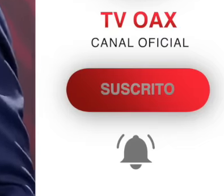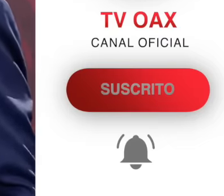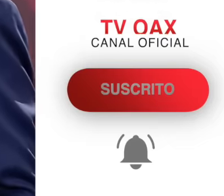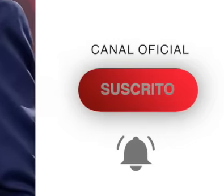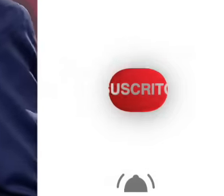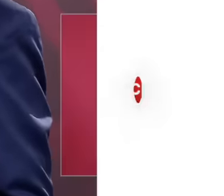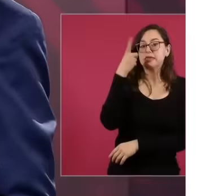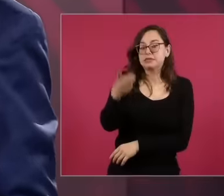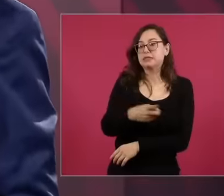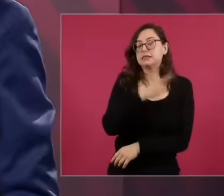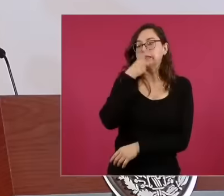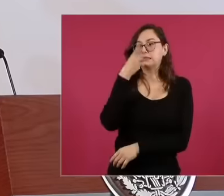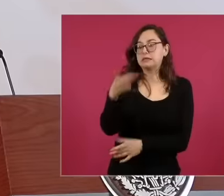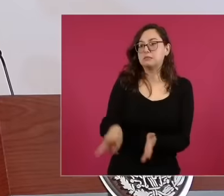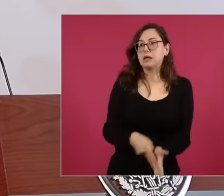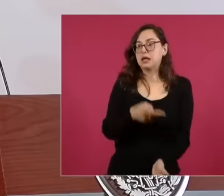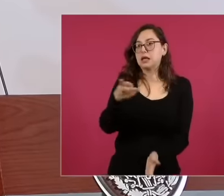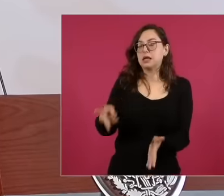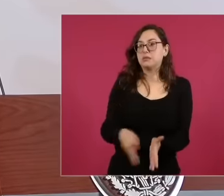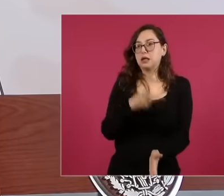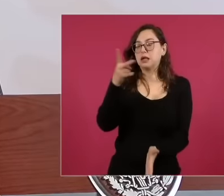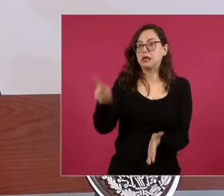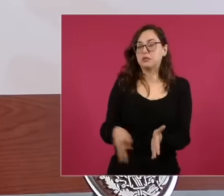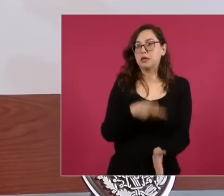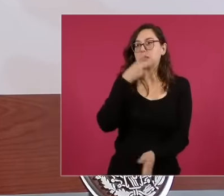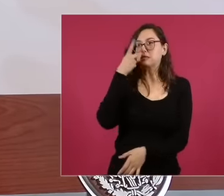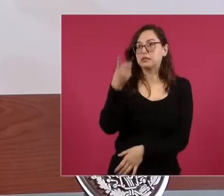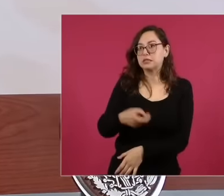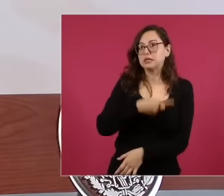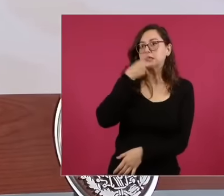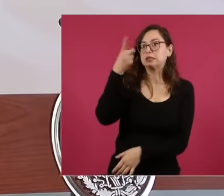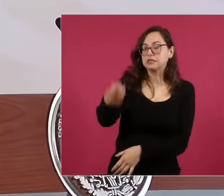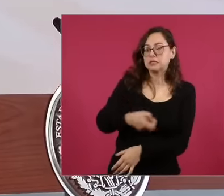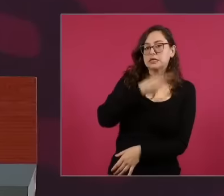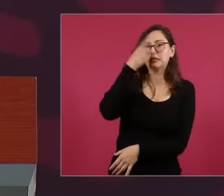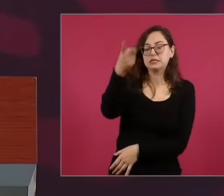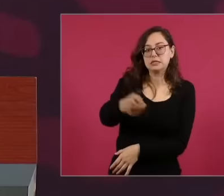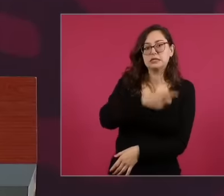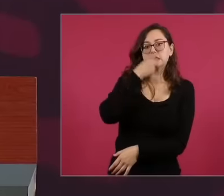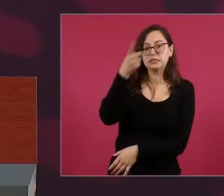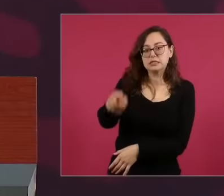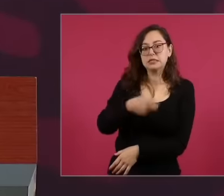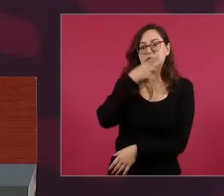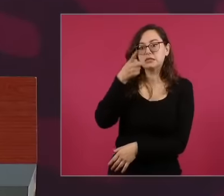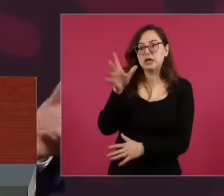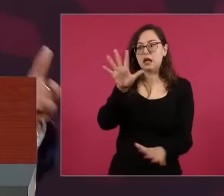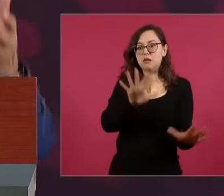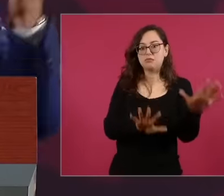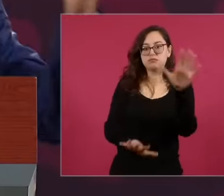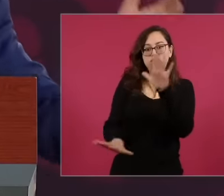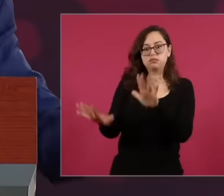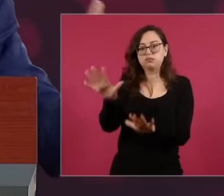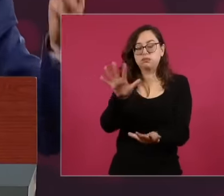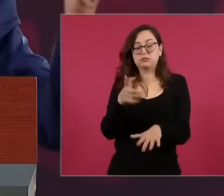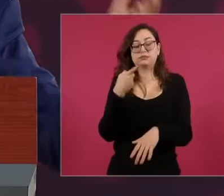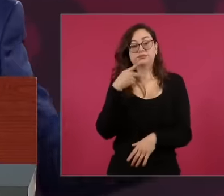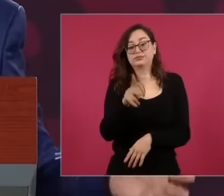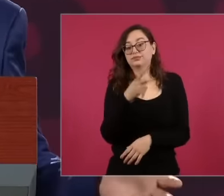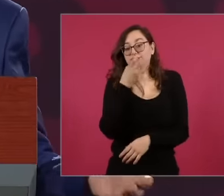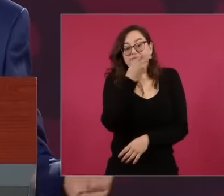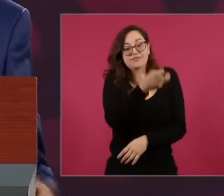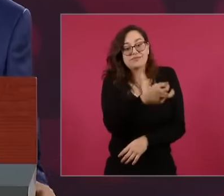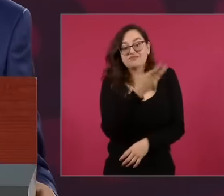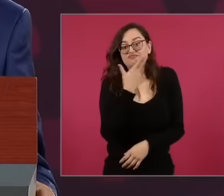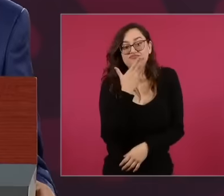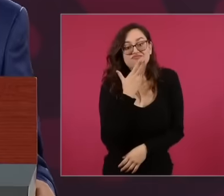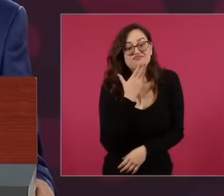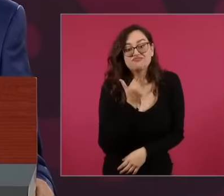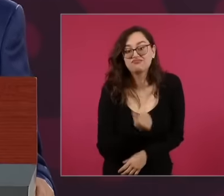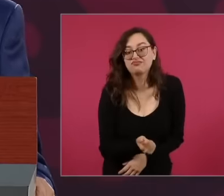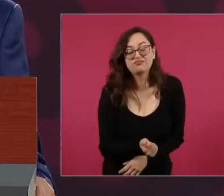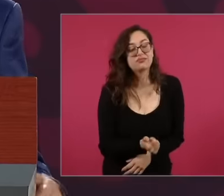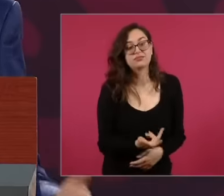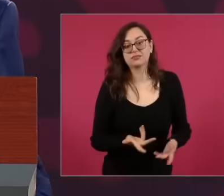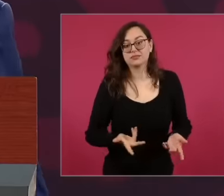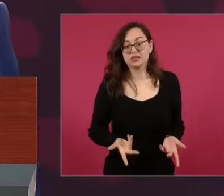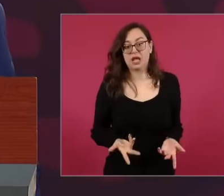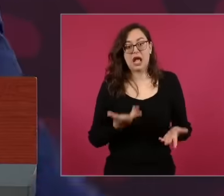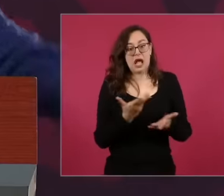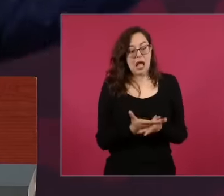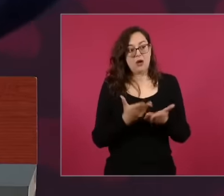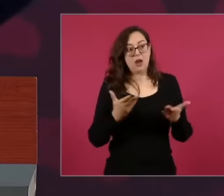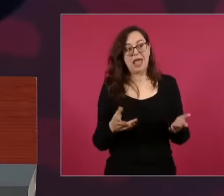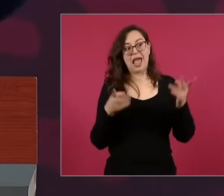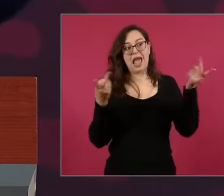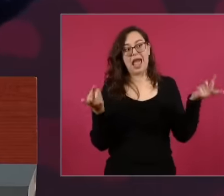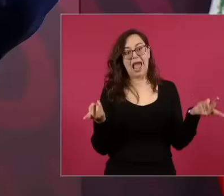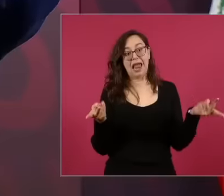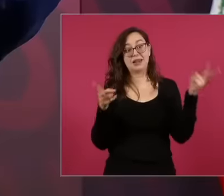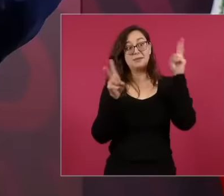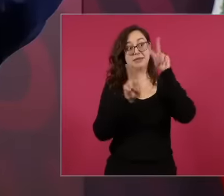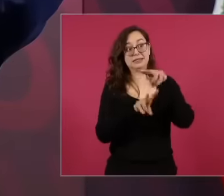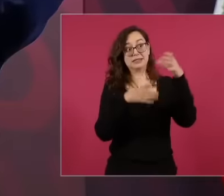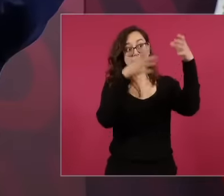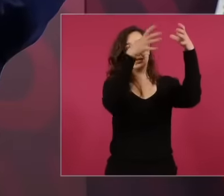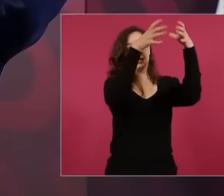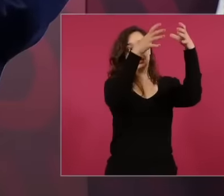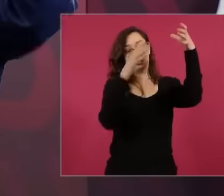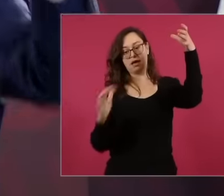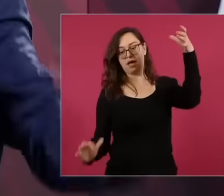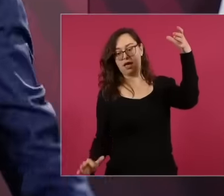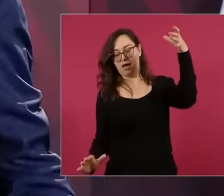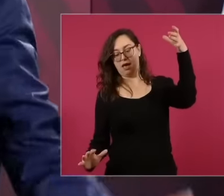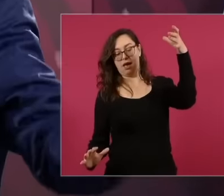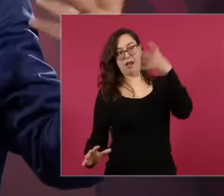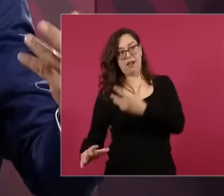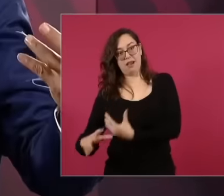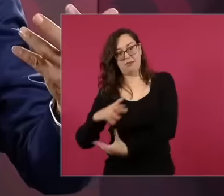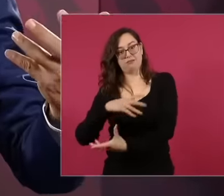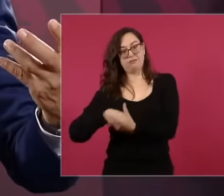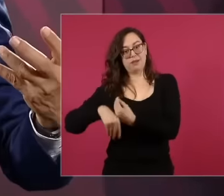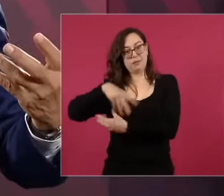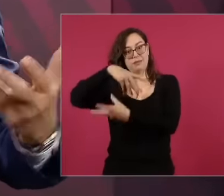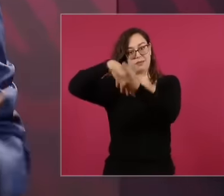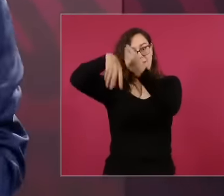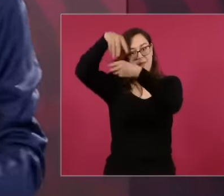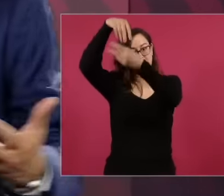like parrots and well, that formula is no longer applied and now it is from the bottom up and it turns out that